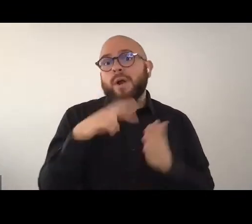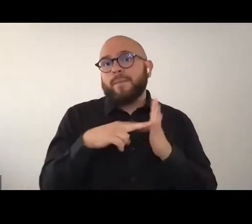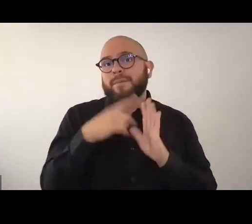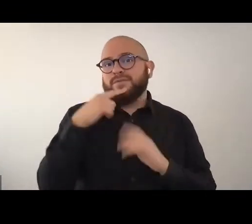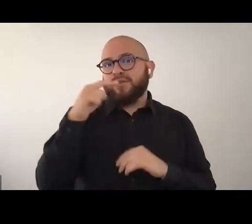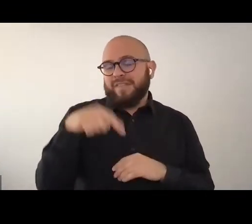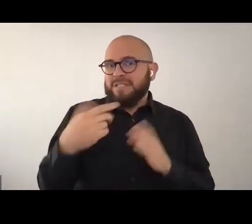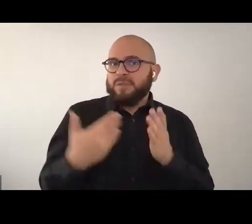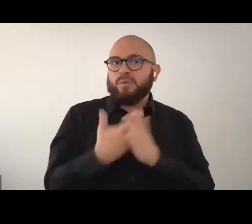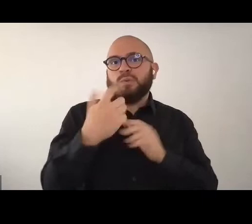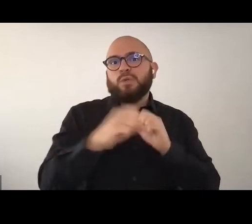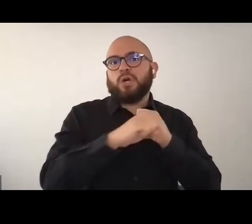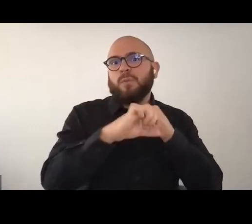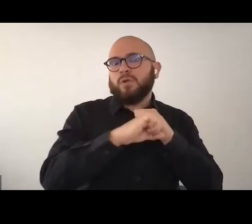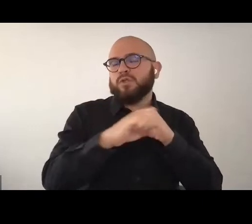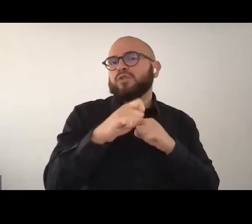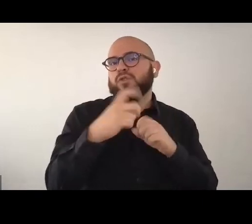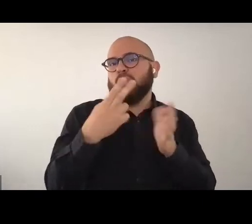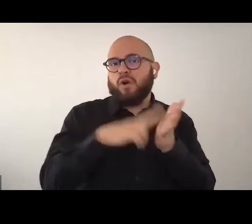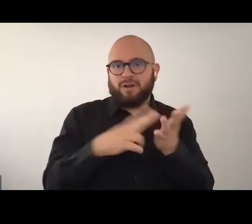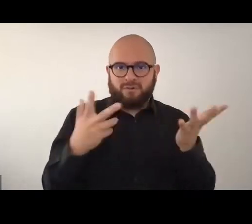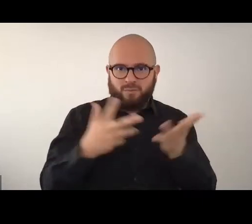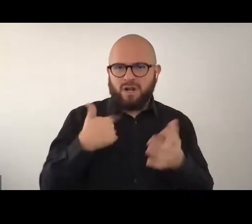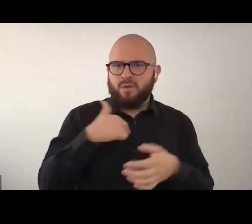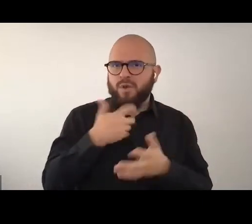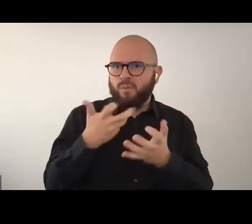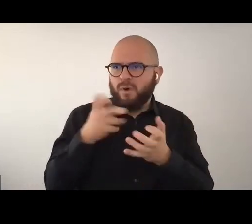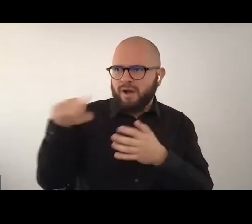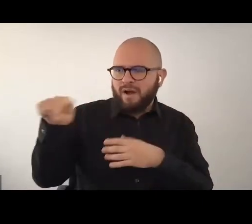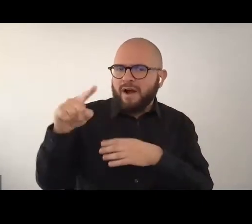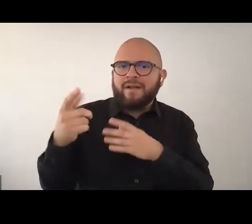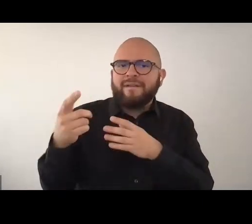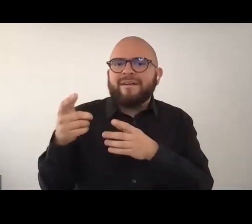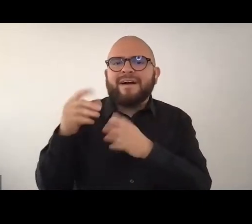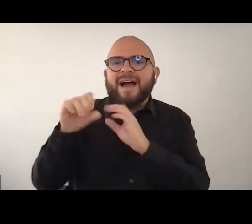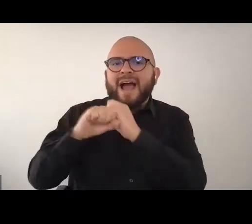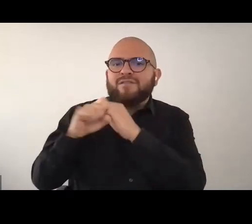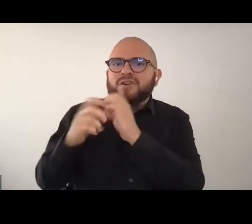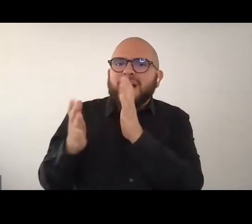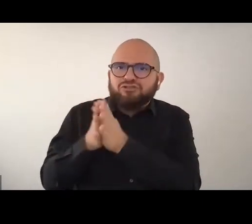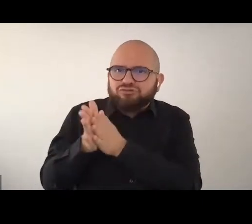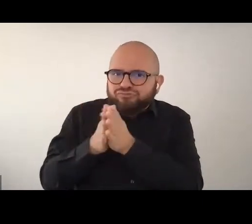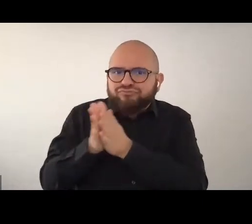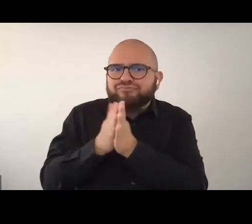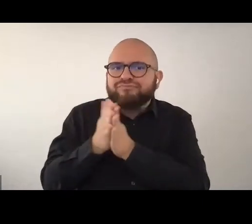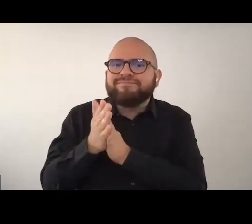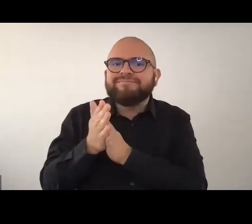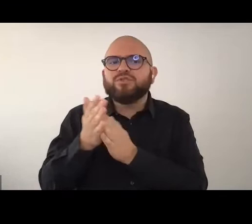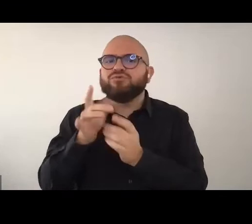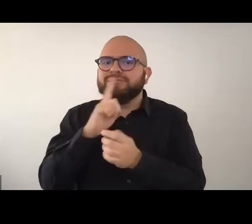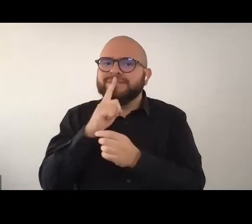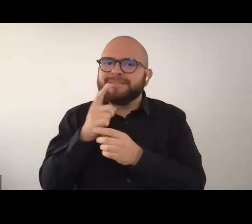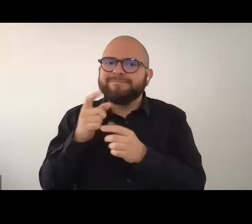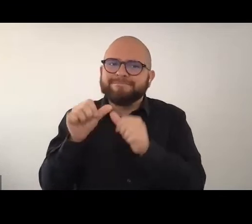was to incentivize advertisers to use the new agreement by introducing a simpler and more flexible editing structure